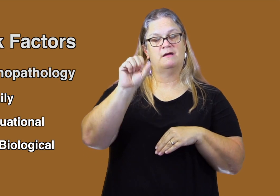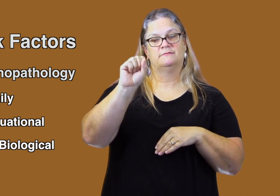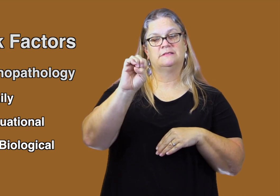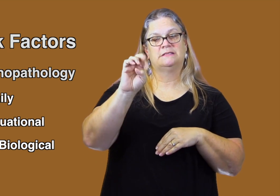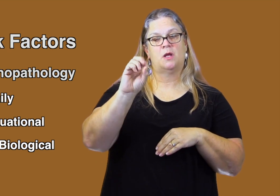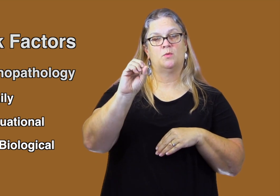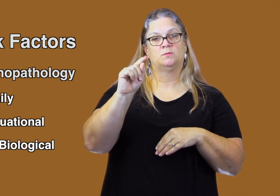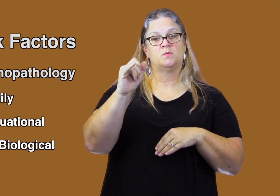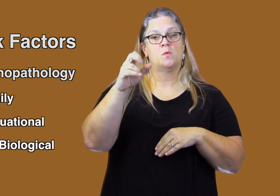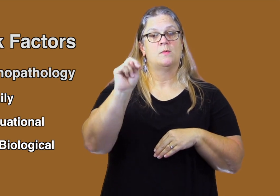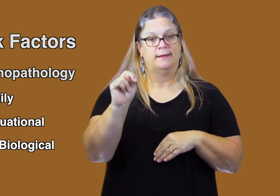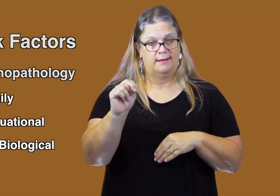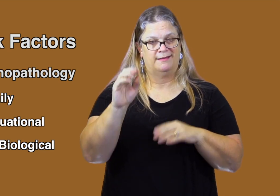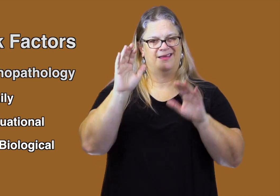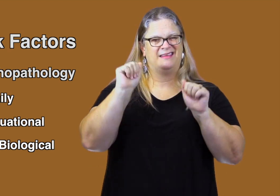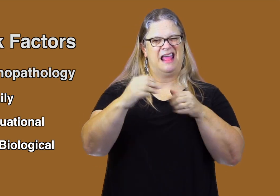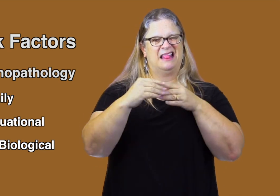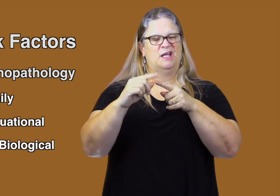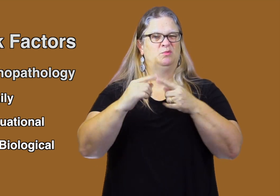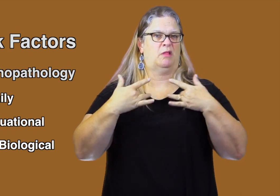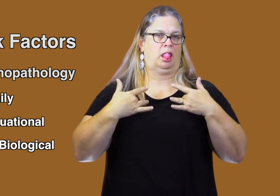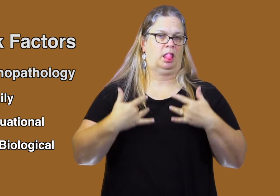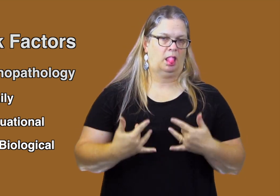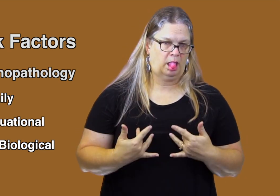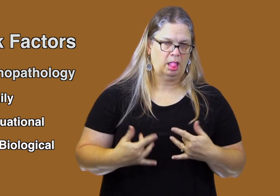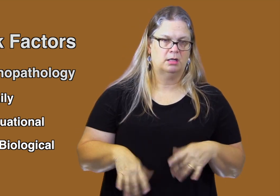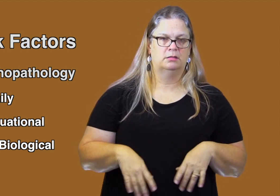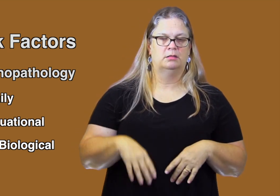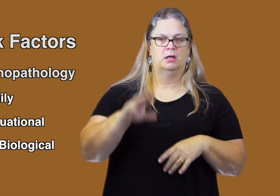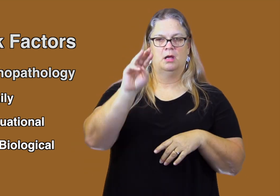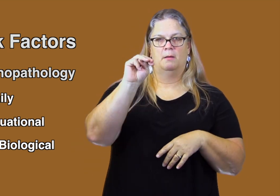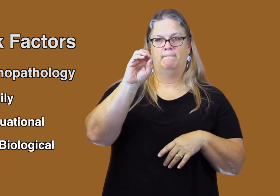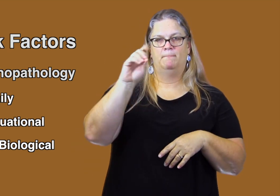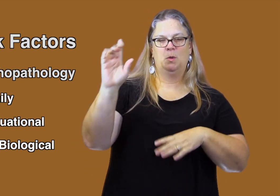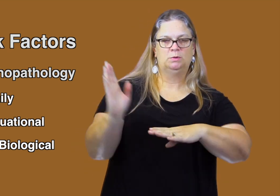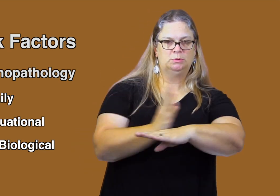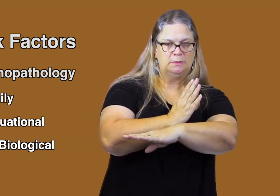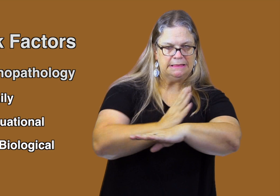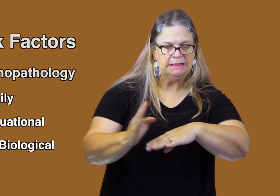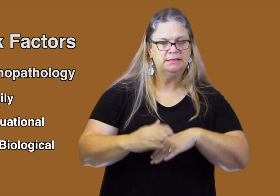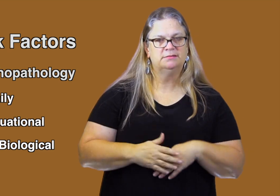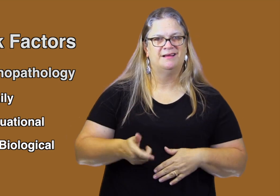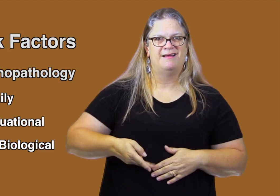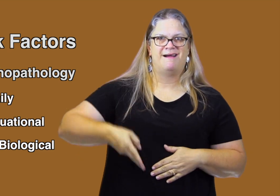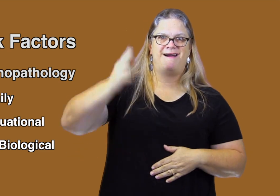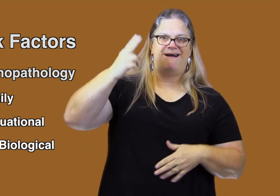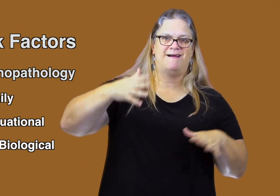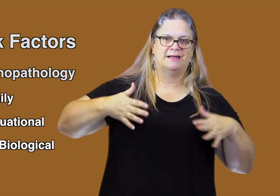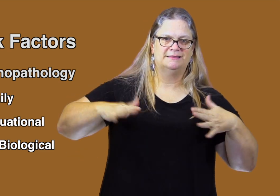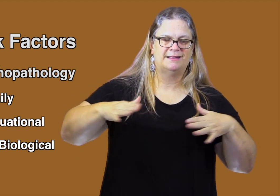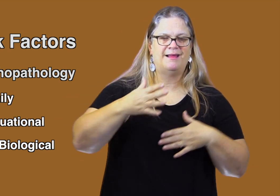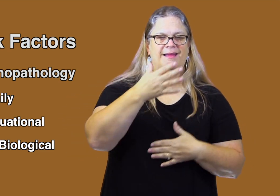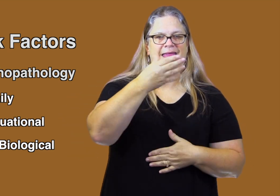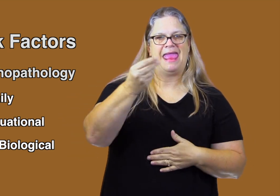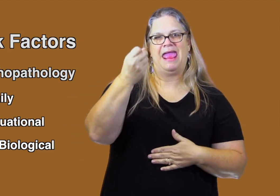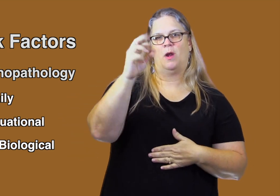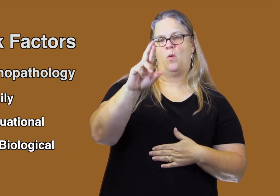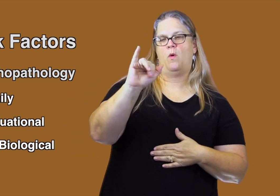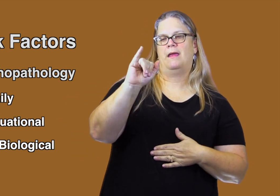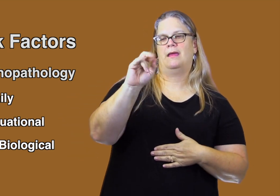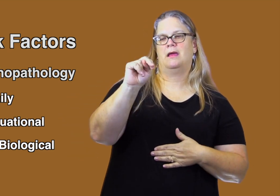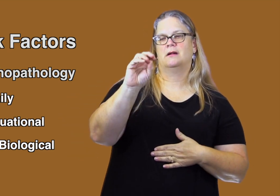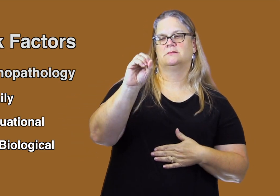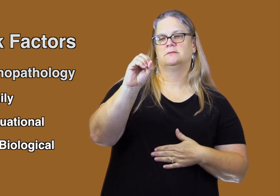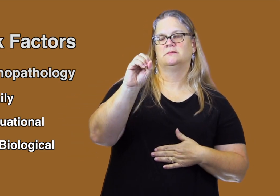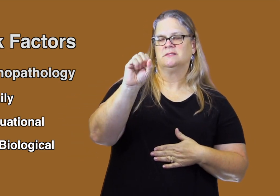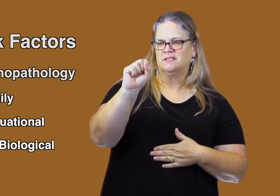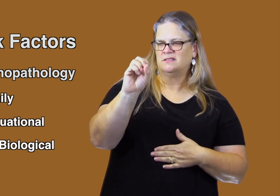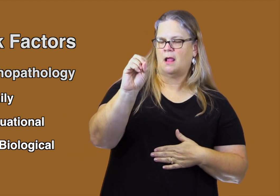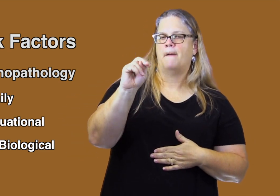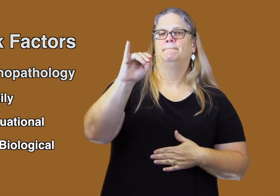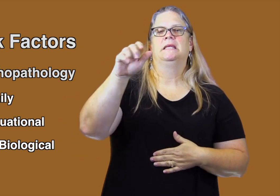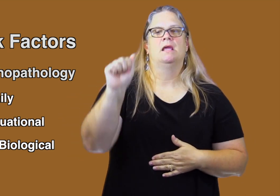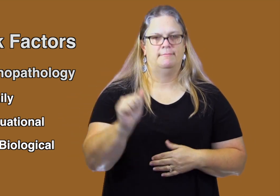Low levels of serotonin can lead to depression, mood swings, high anxiety, and/or insomnia.